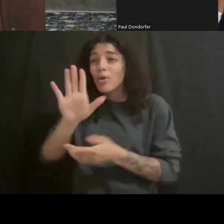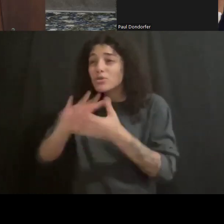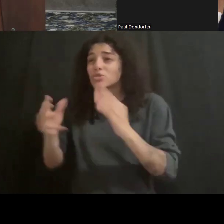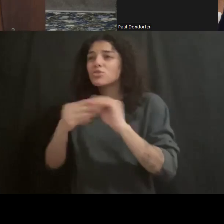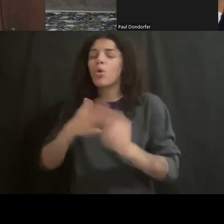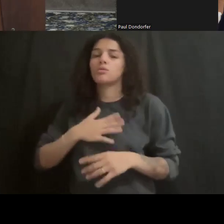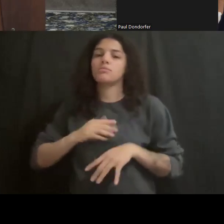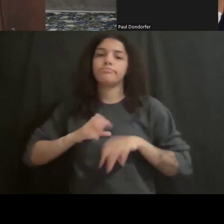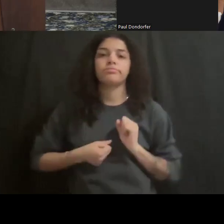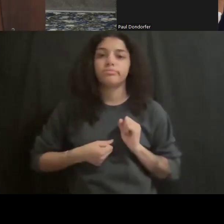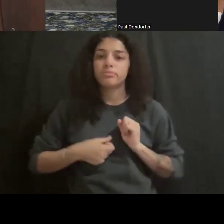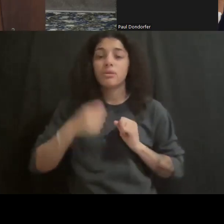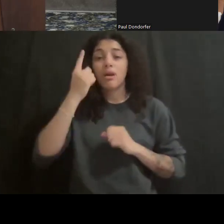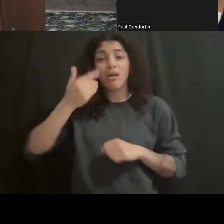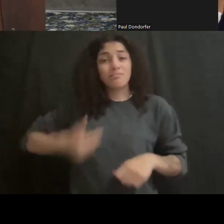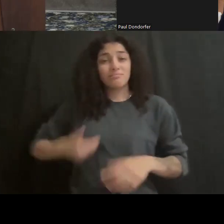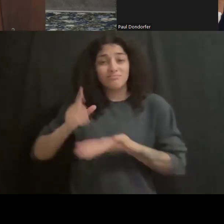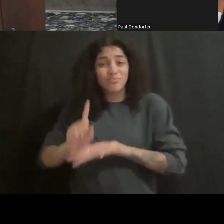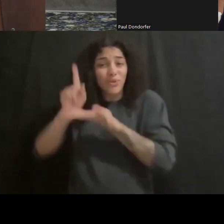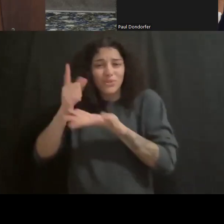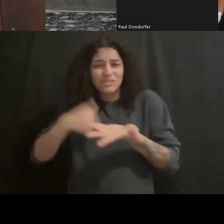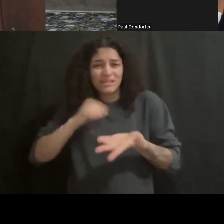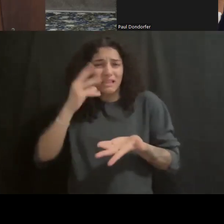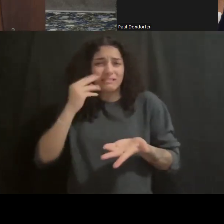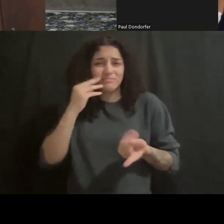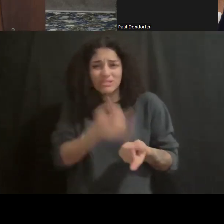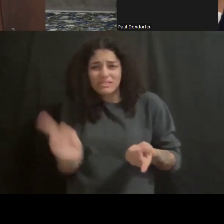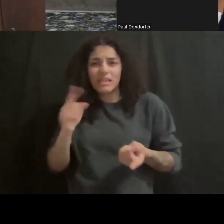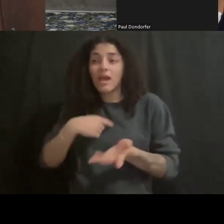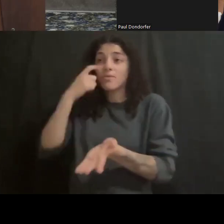realities I had been so privileged to never have known I wish I had the time and the words